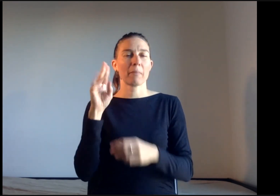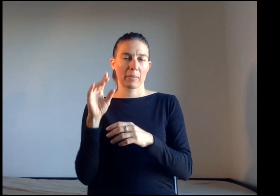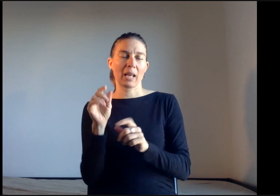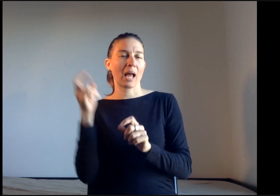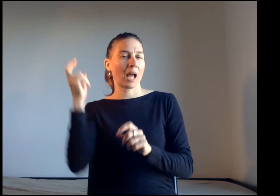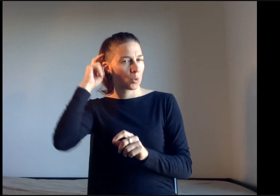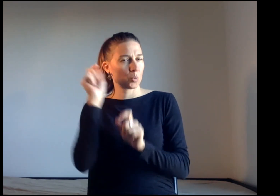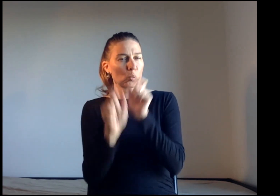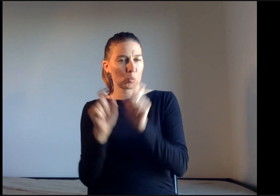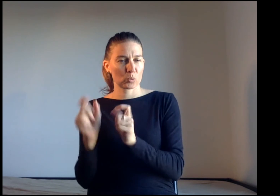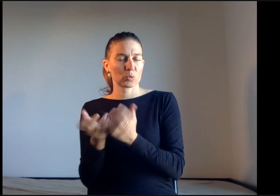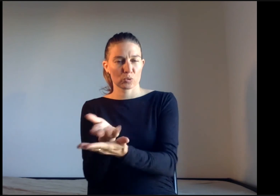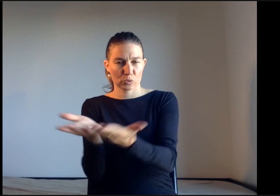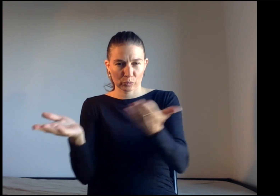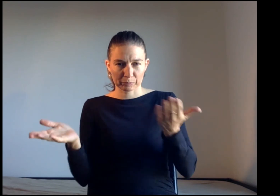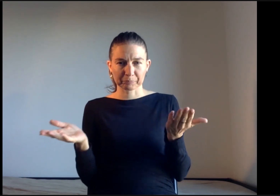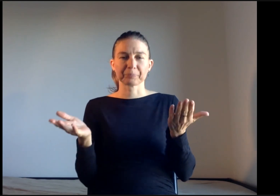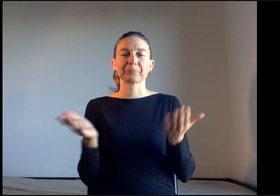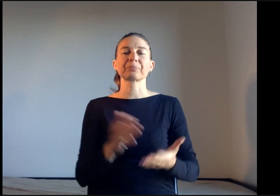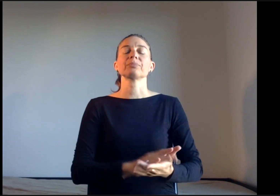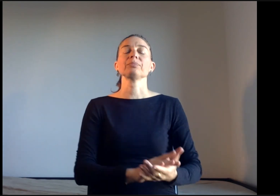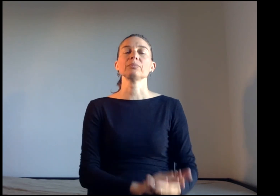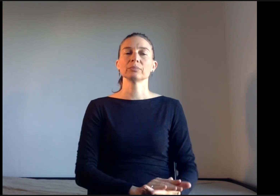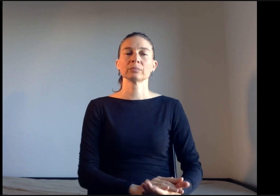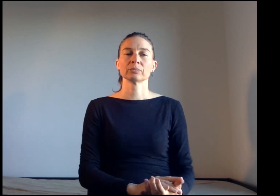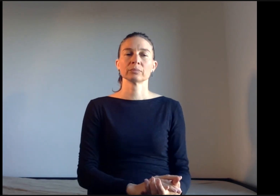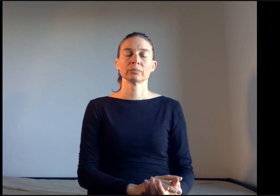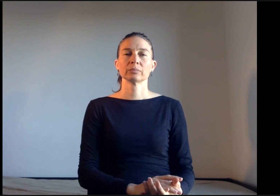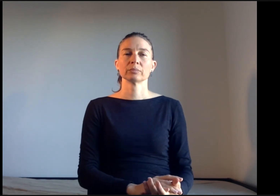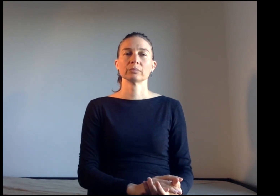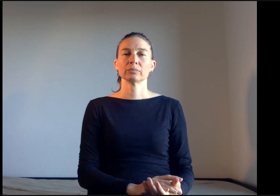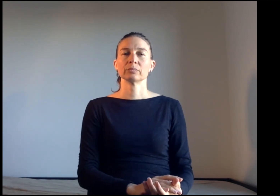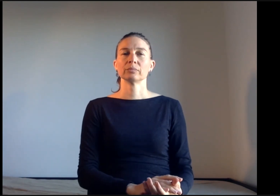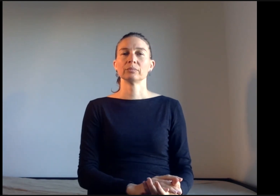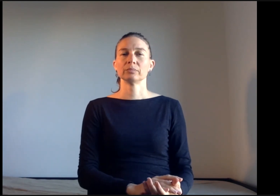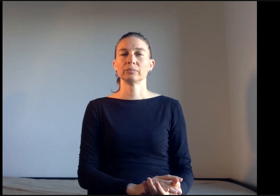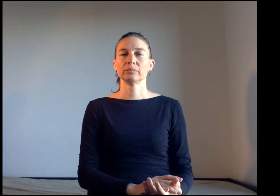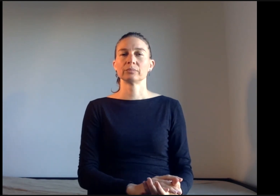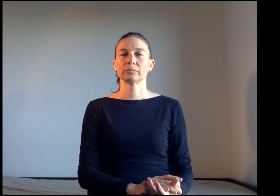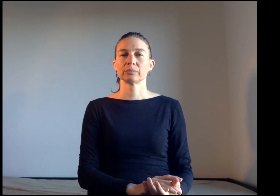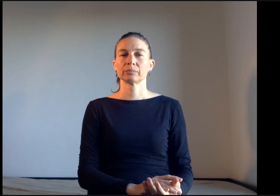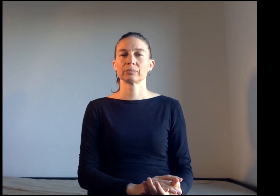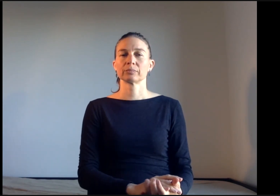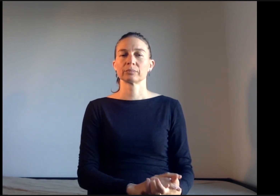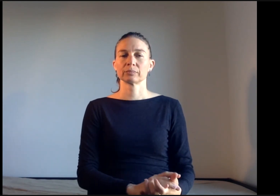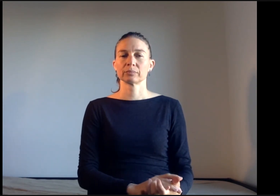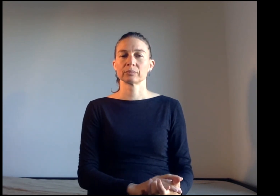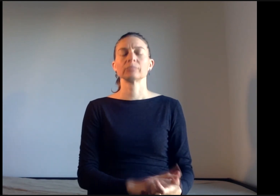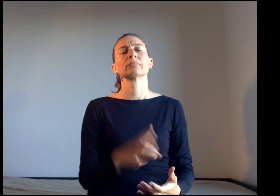and I want to remind that it's very important